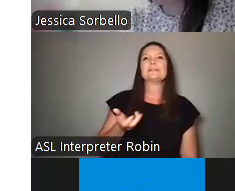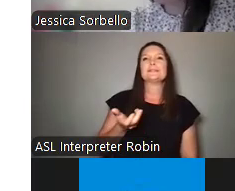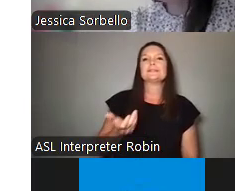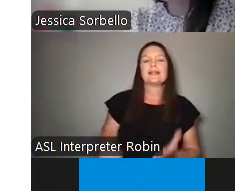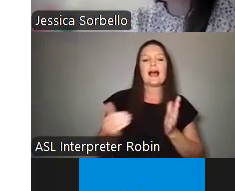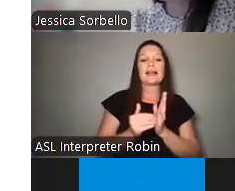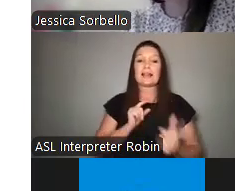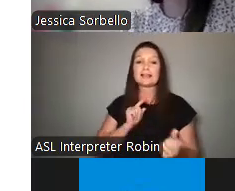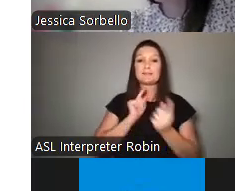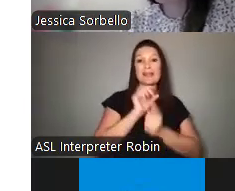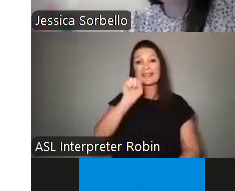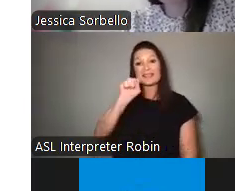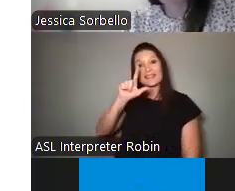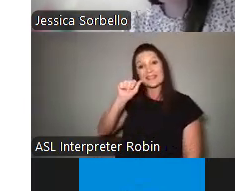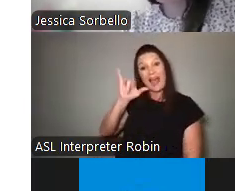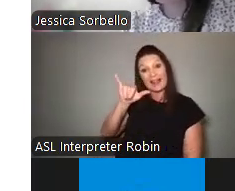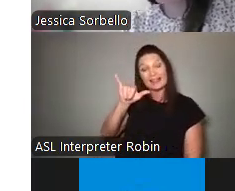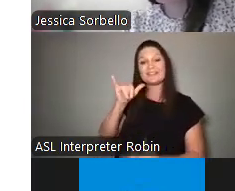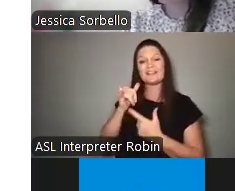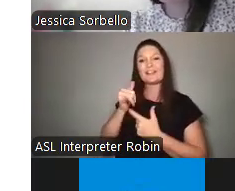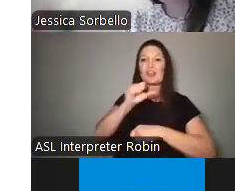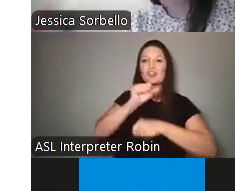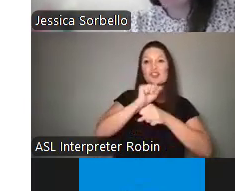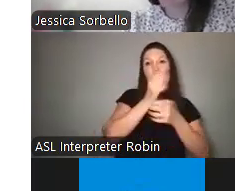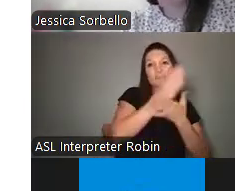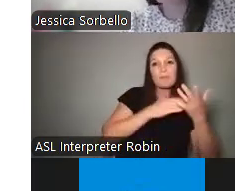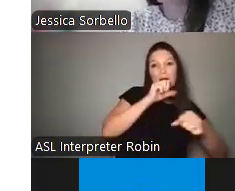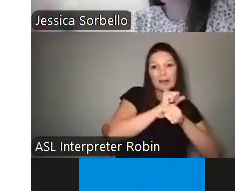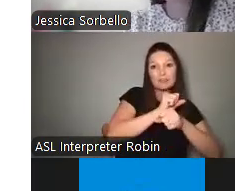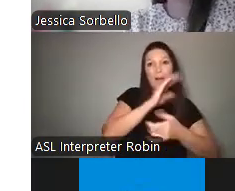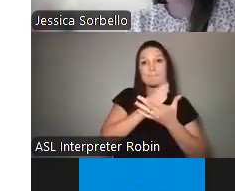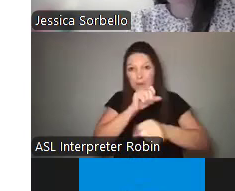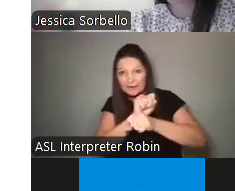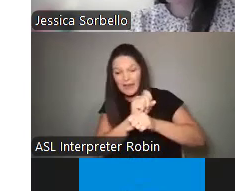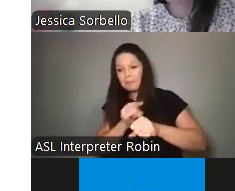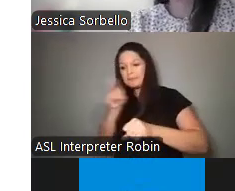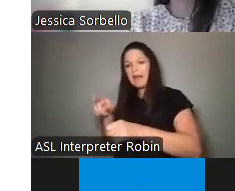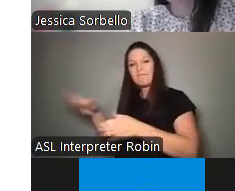parent living with her mother. Sally is presenting with a